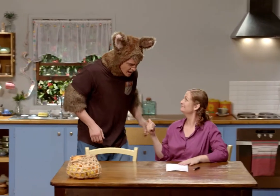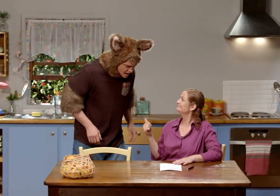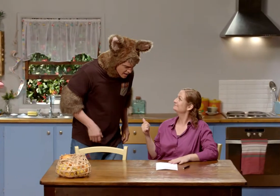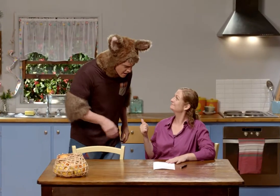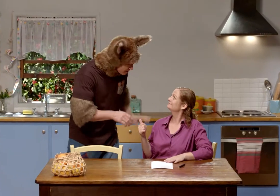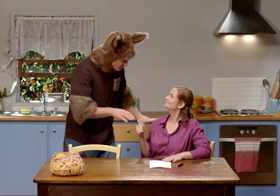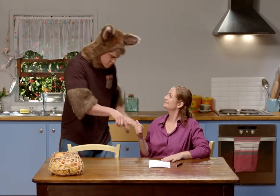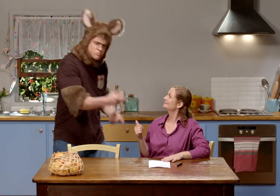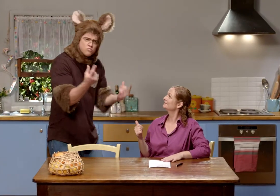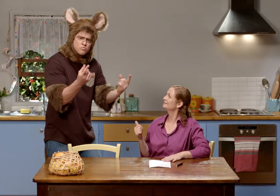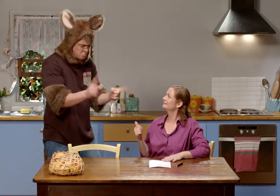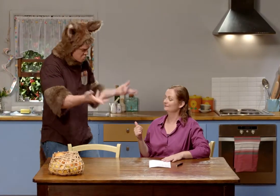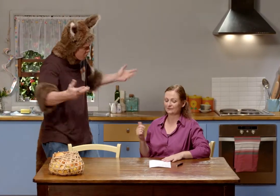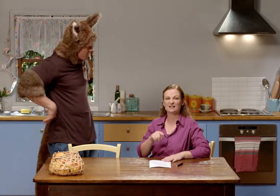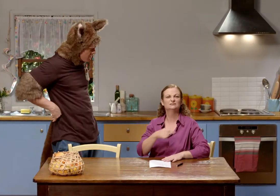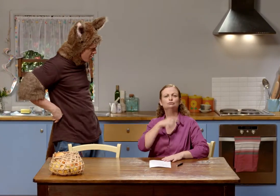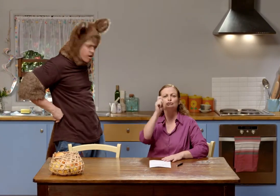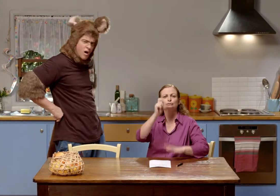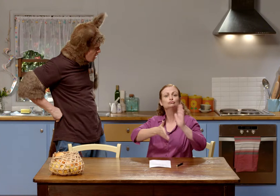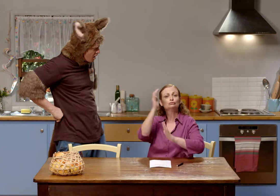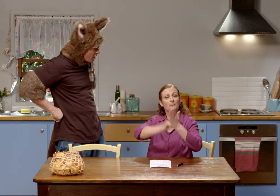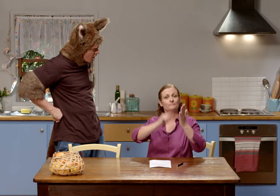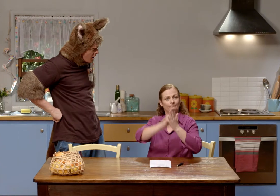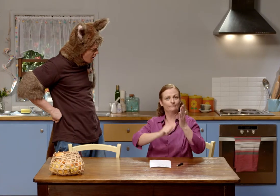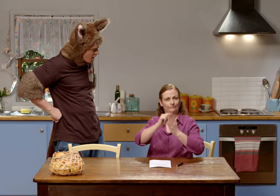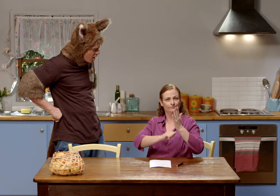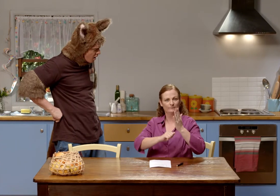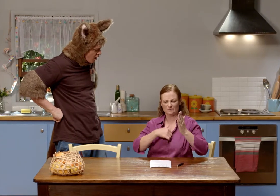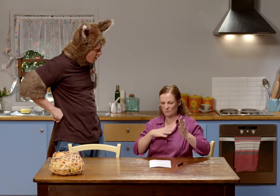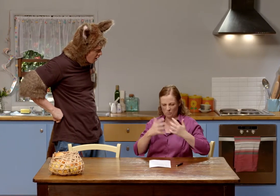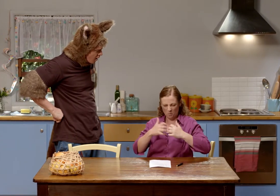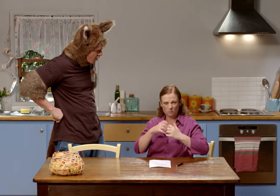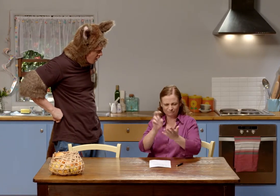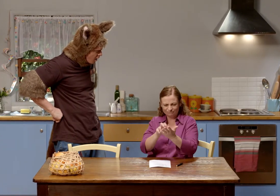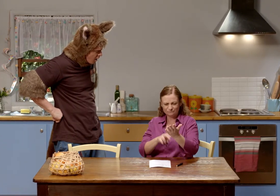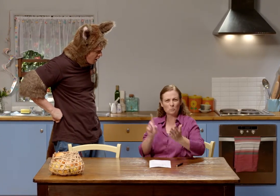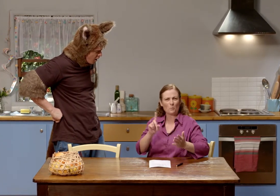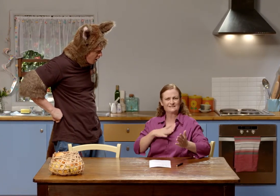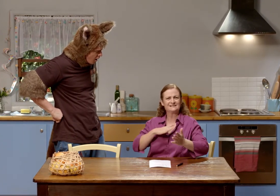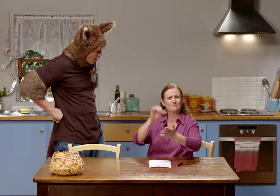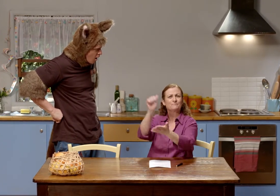Sally, what are you doing? I'm off to the shop soon. So I'm working out what I need to buy.